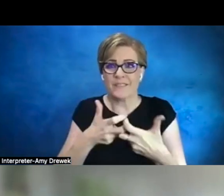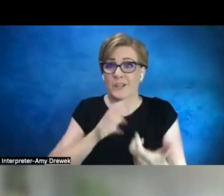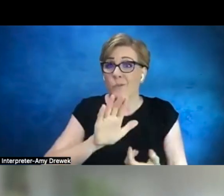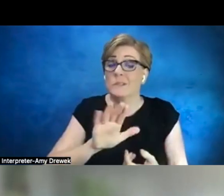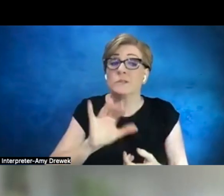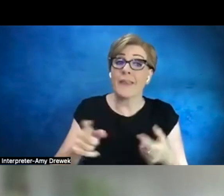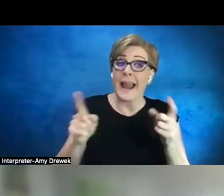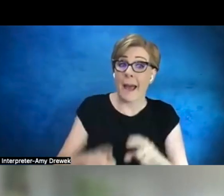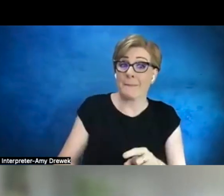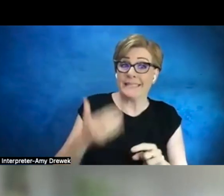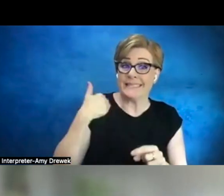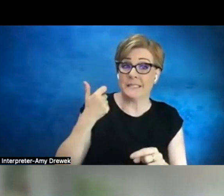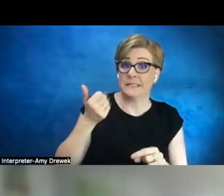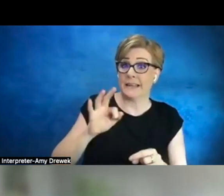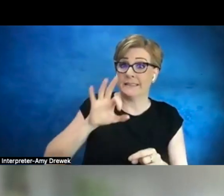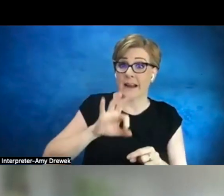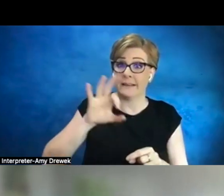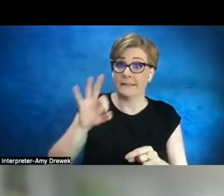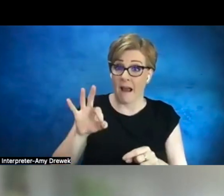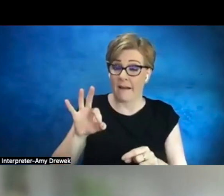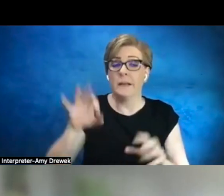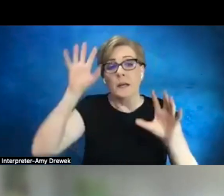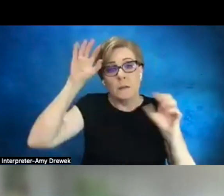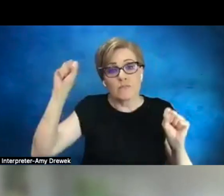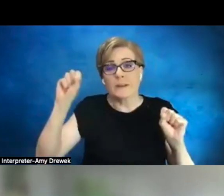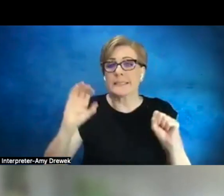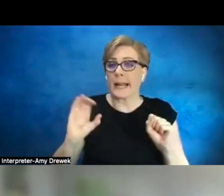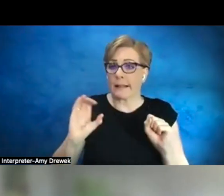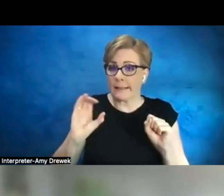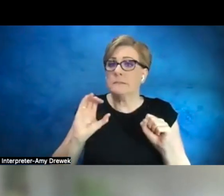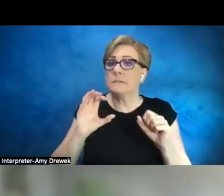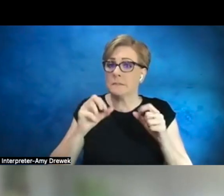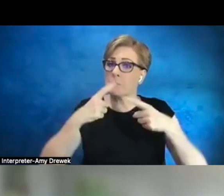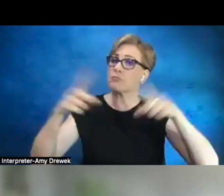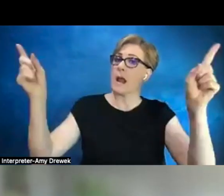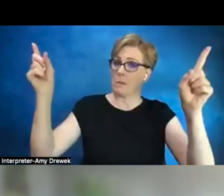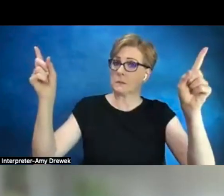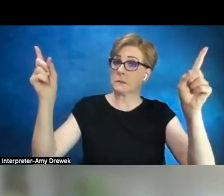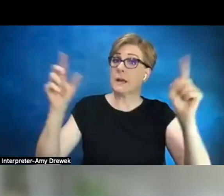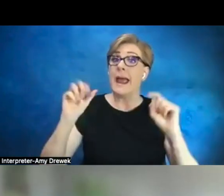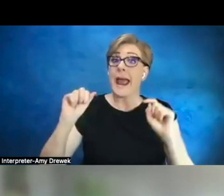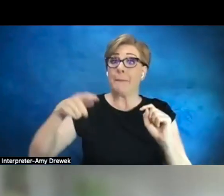President Clinton with AAPD supporting as the national coordinator until 2001.